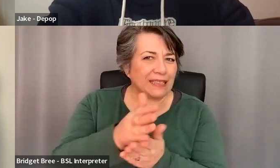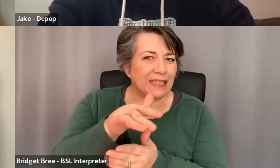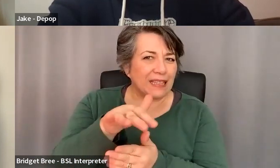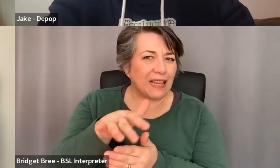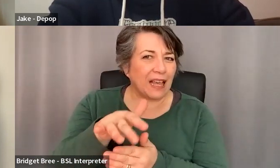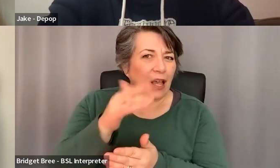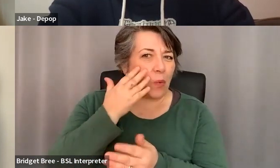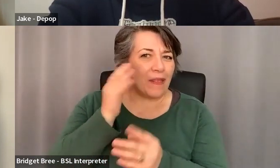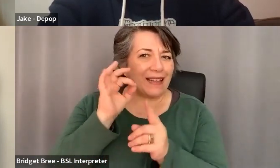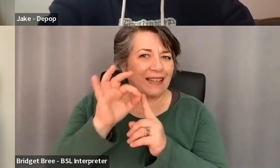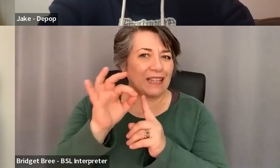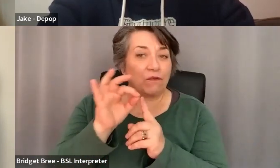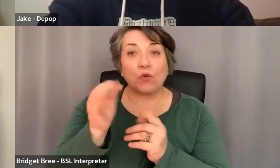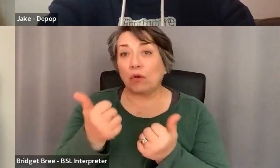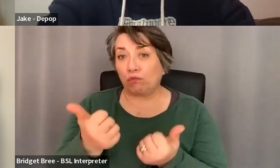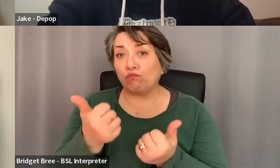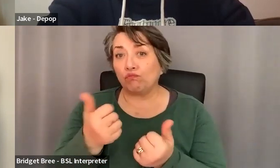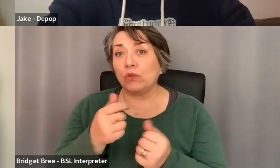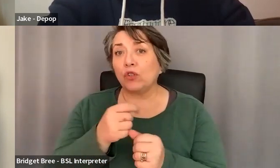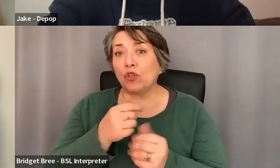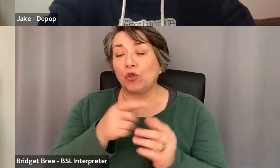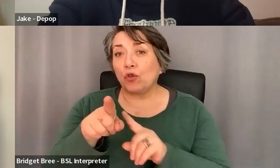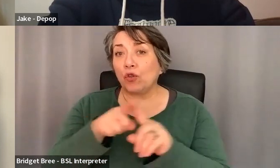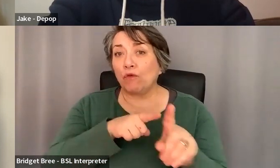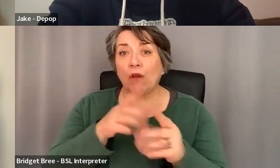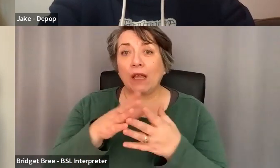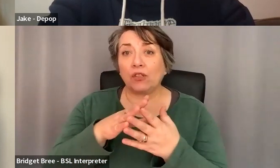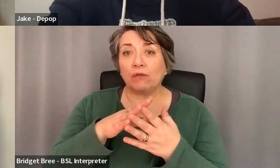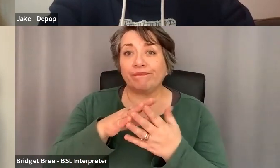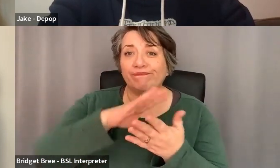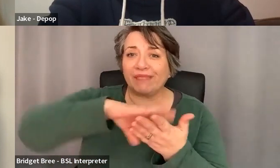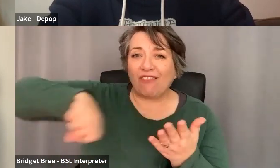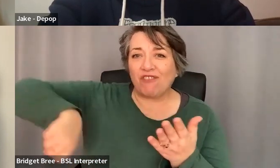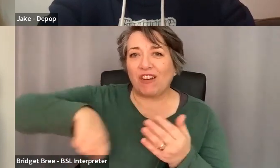So the fact that you've actively done stuff to see close out is really brilliant. The fact that they have done stuff to seek it out is brilliant.